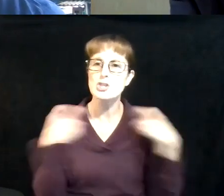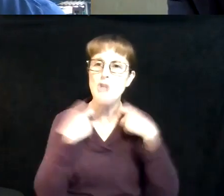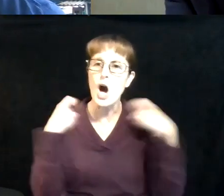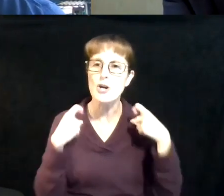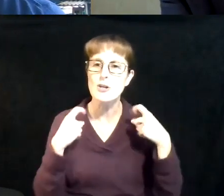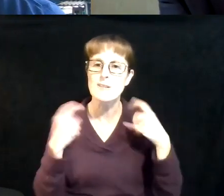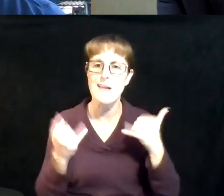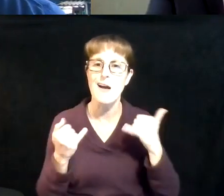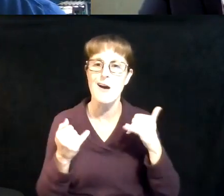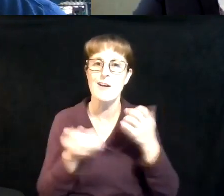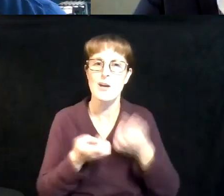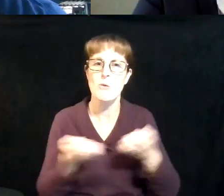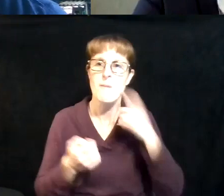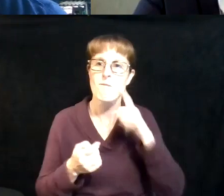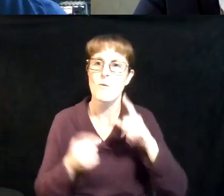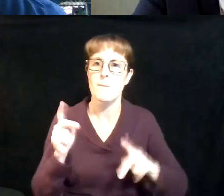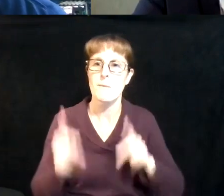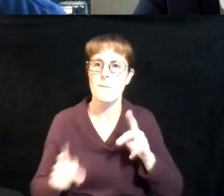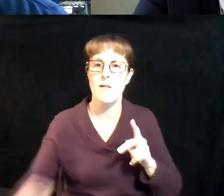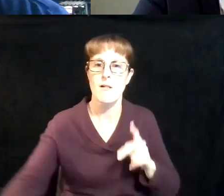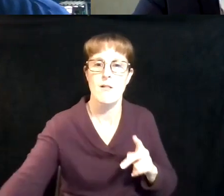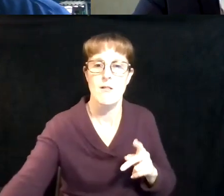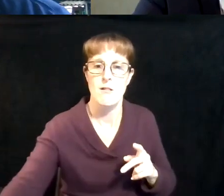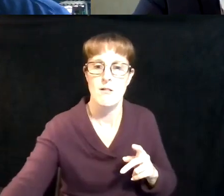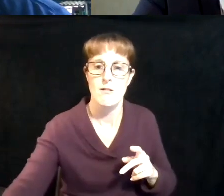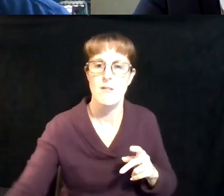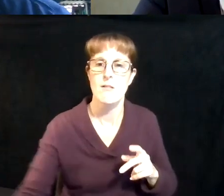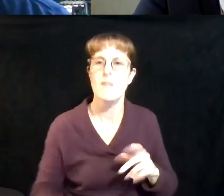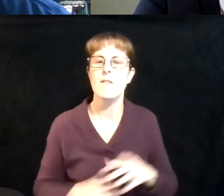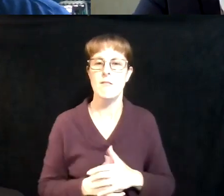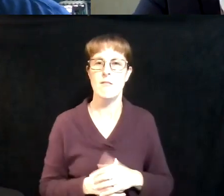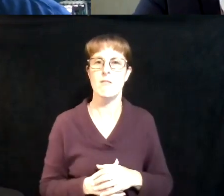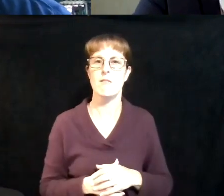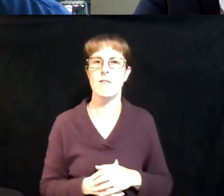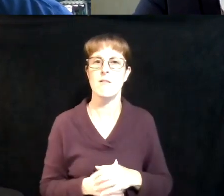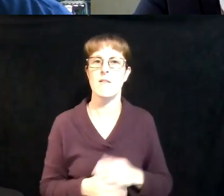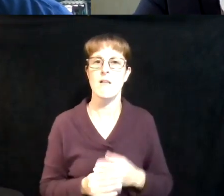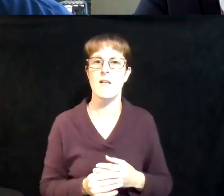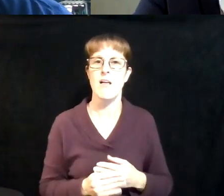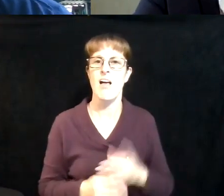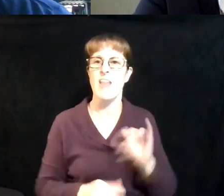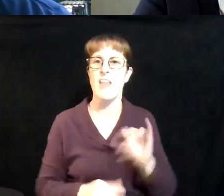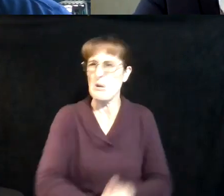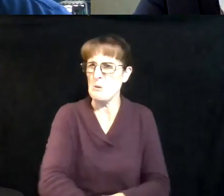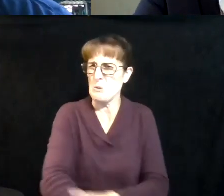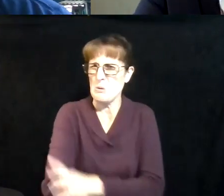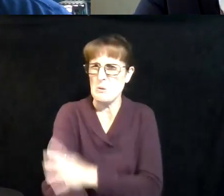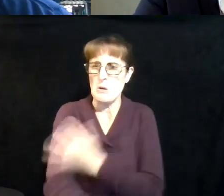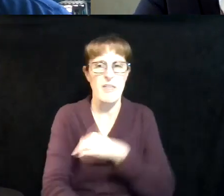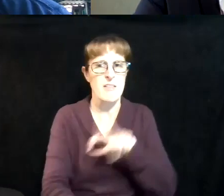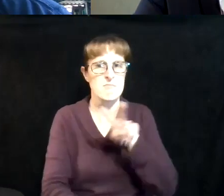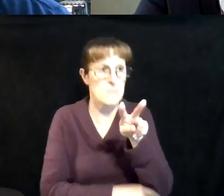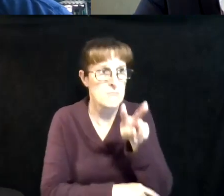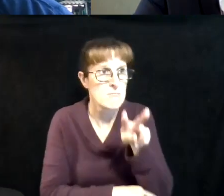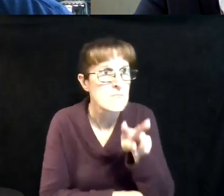The last hour was the most chilling presentation I have ever heard. The ramifications of this device are devastating.